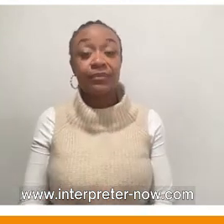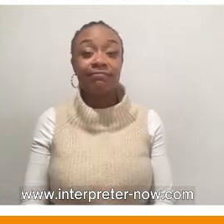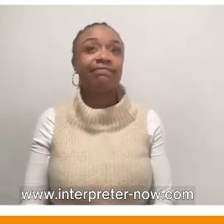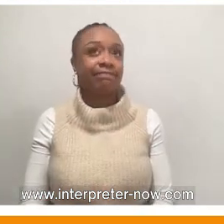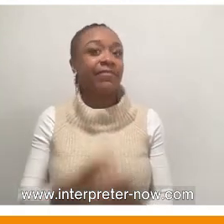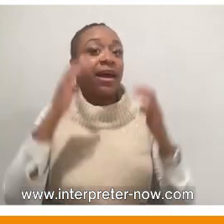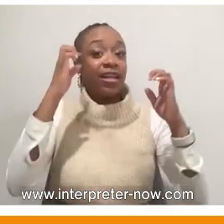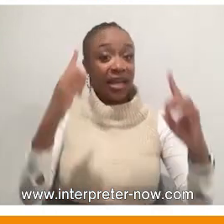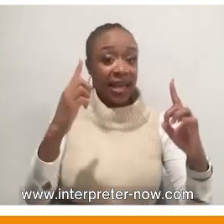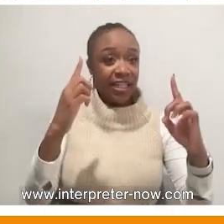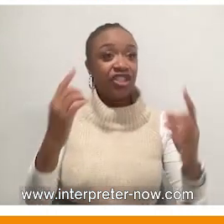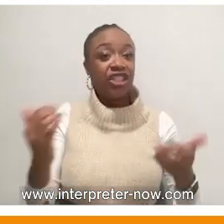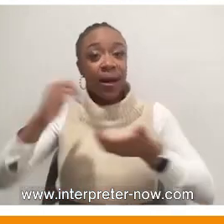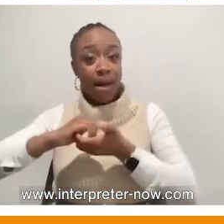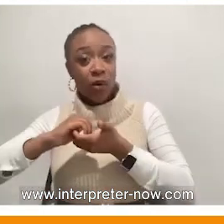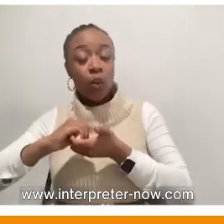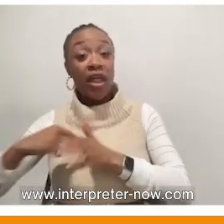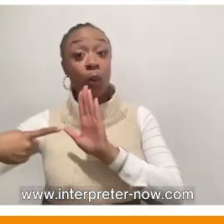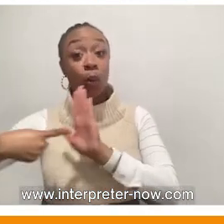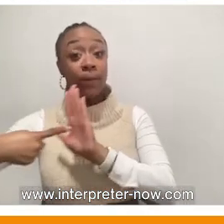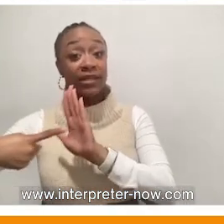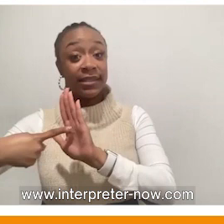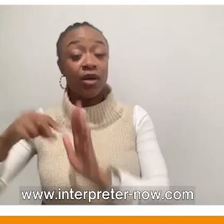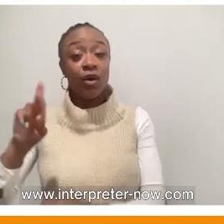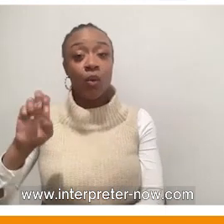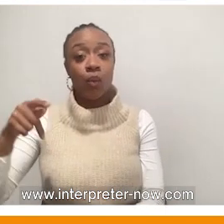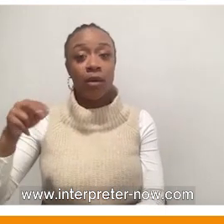I think education coupled with representation.